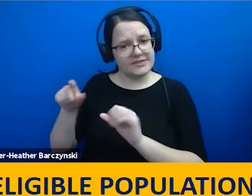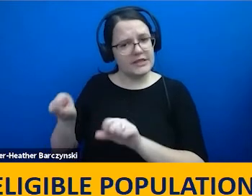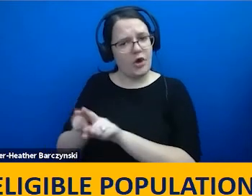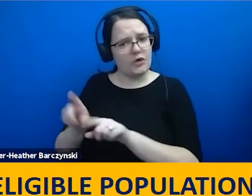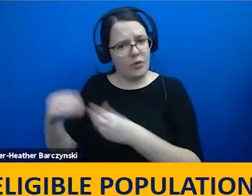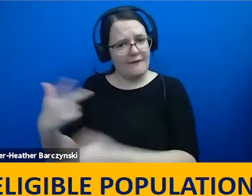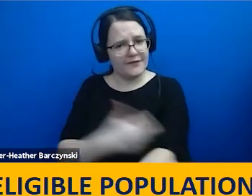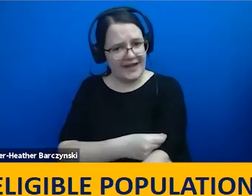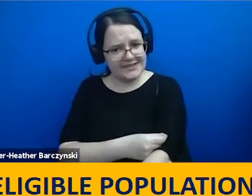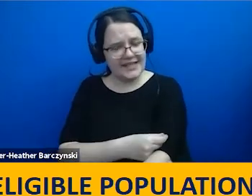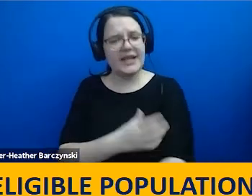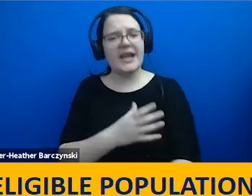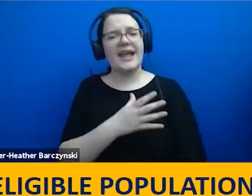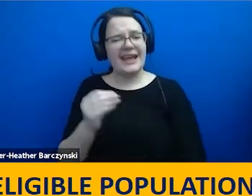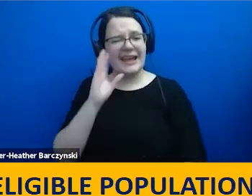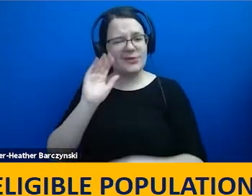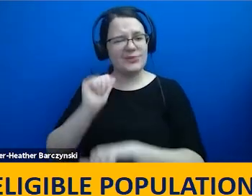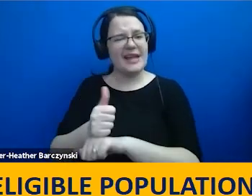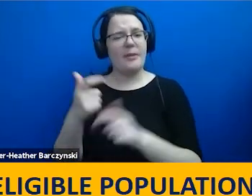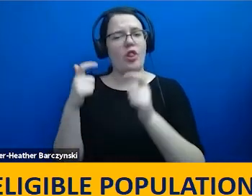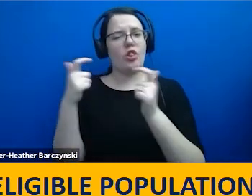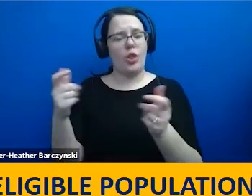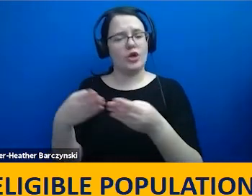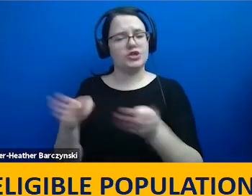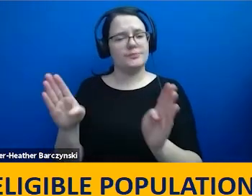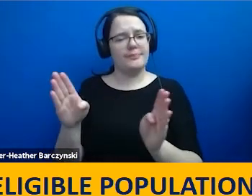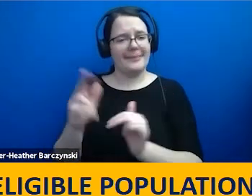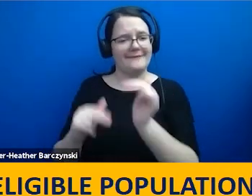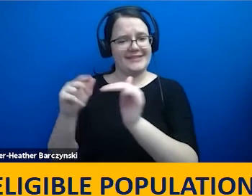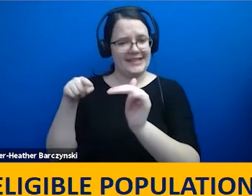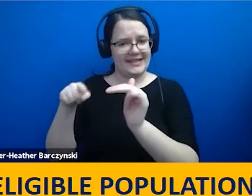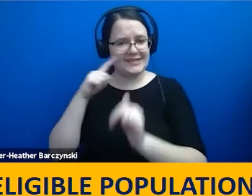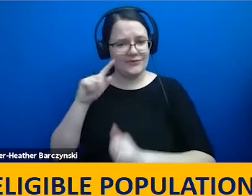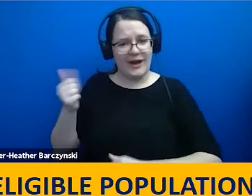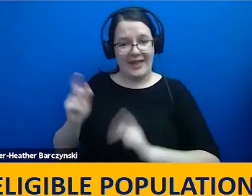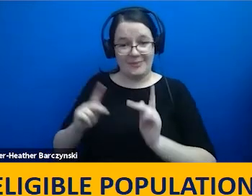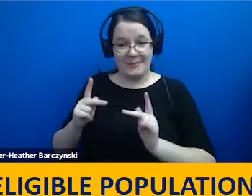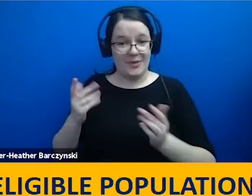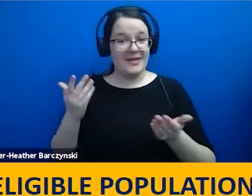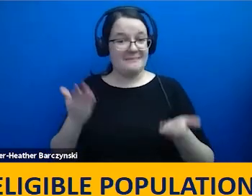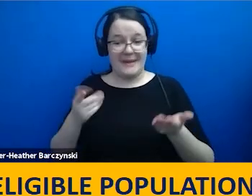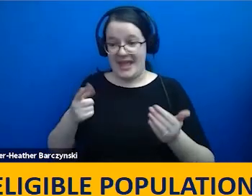will be large public facilities uh for additional people who might not have a physician or who are